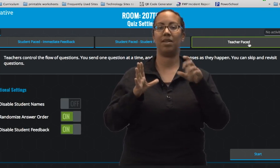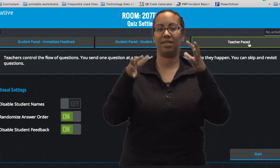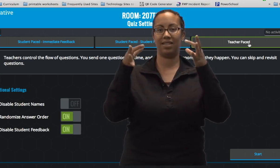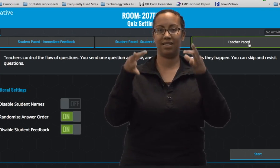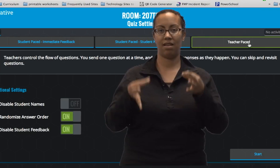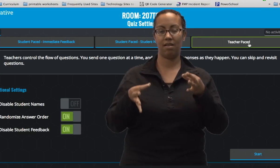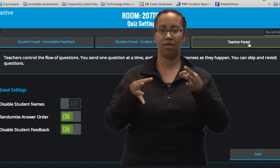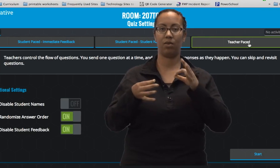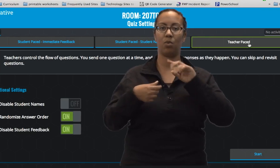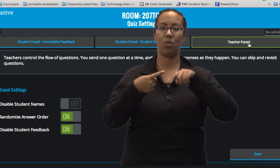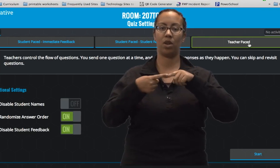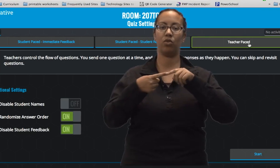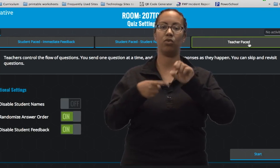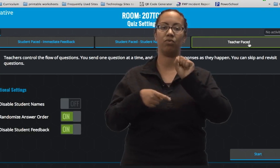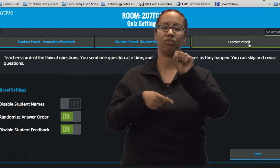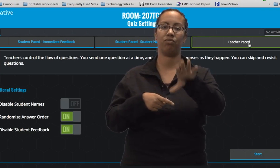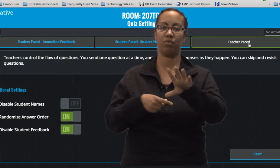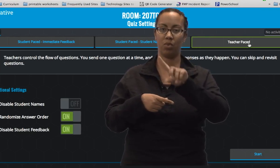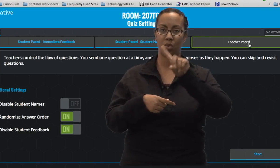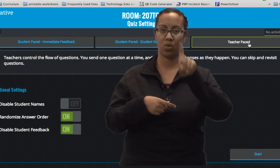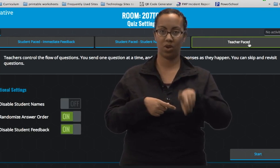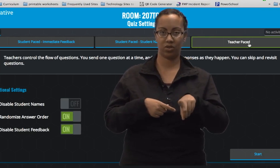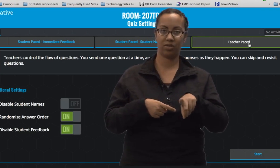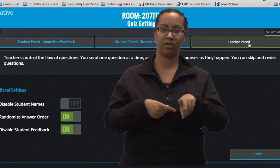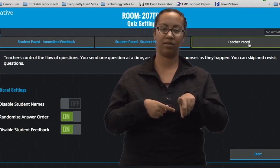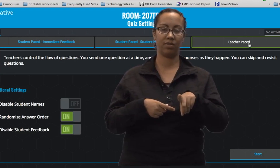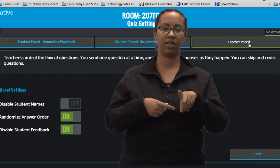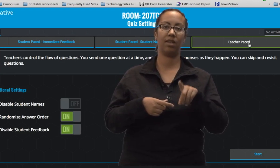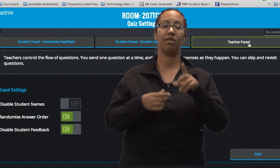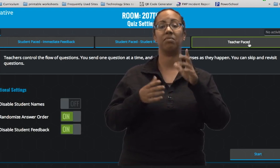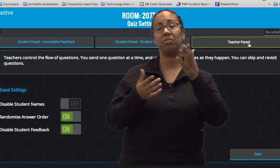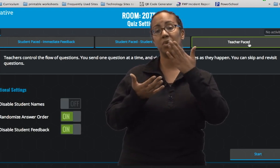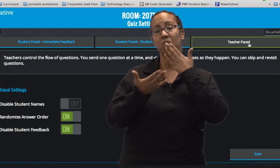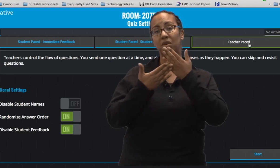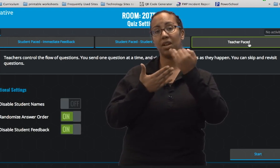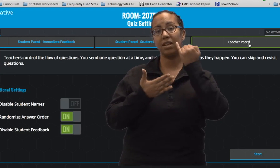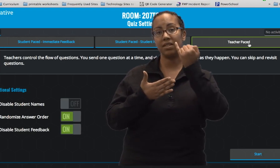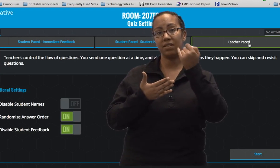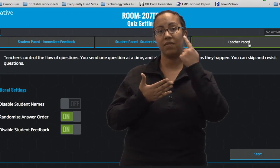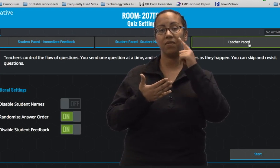That means the teacher must decide when they want to send the question to the students.